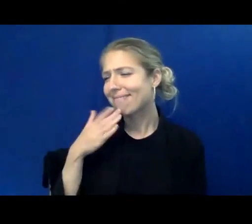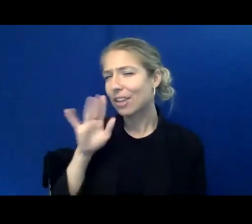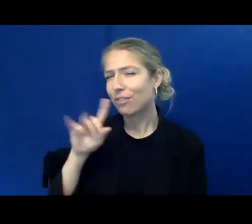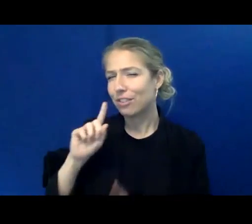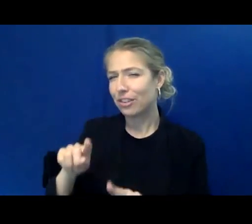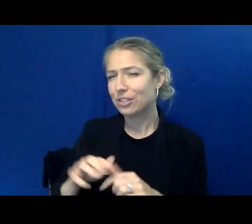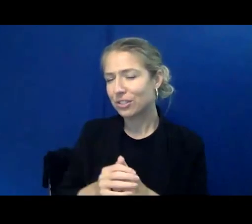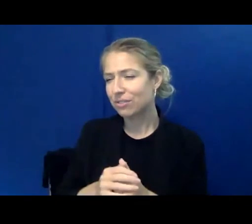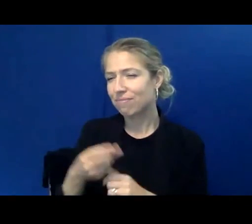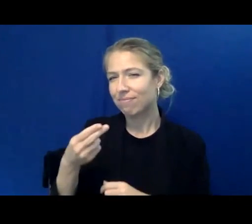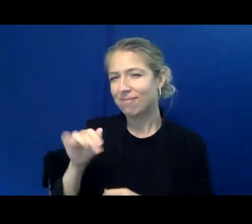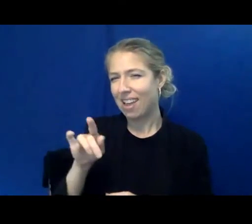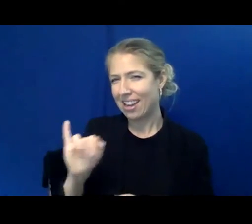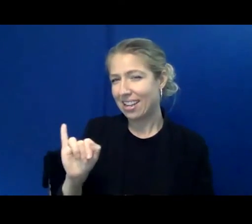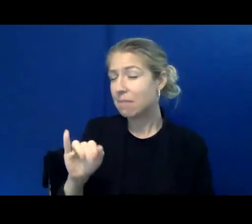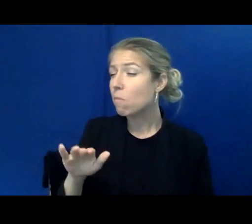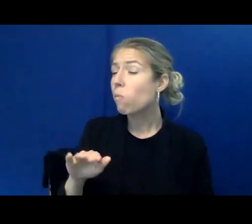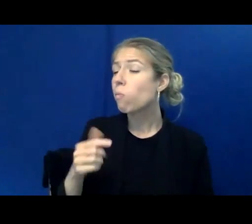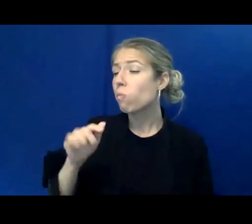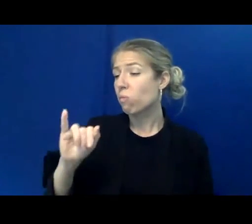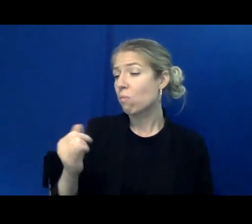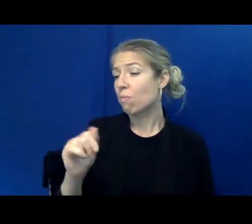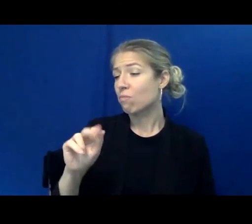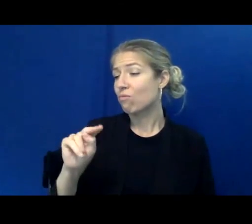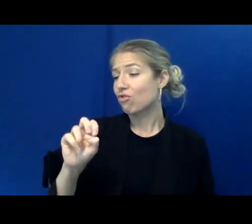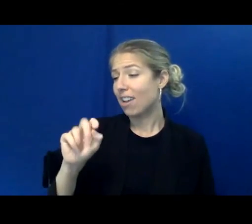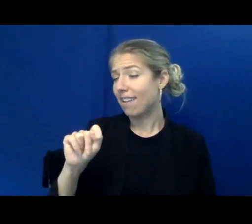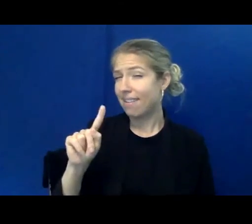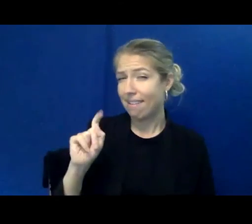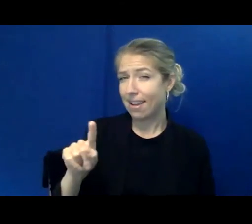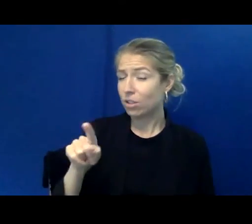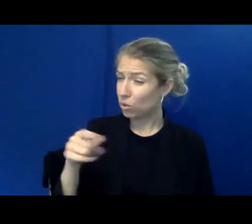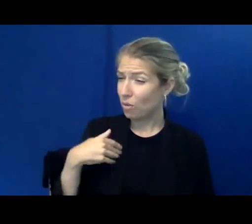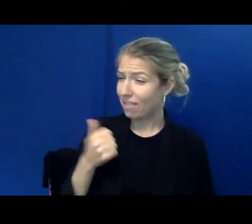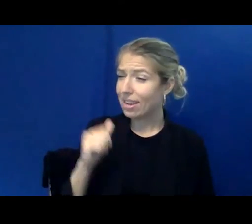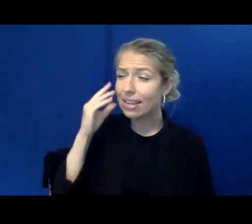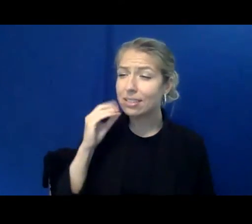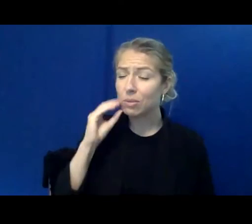We have another question, Janet asks do you have any experience finding customized employment